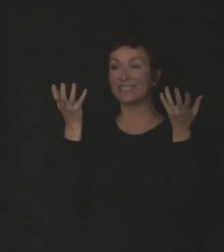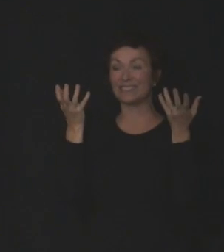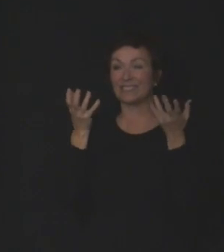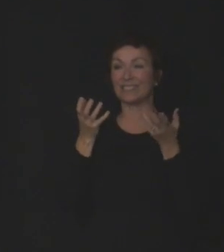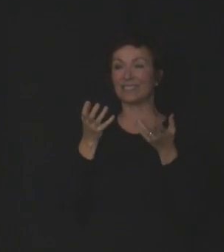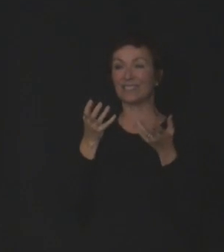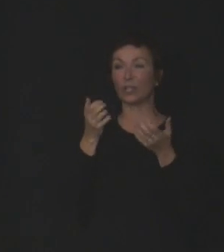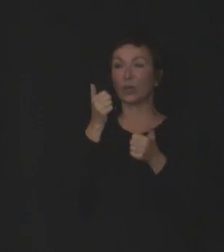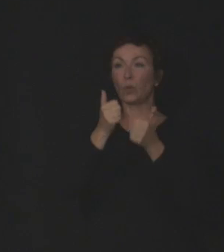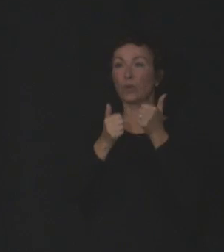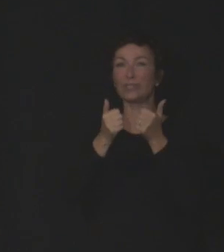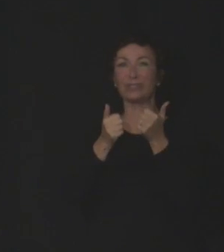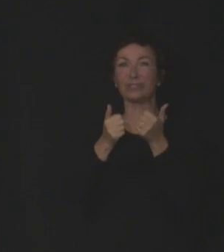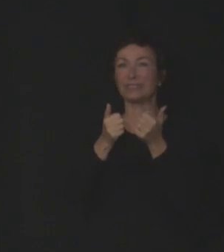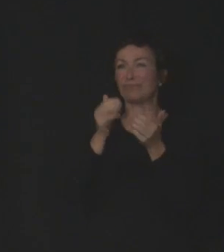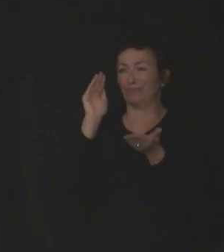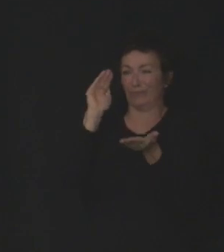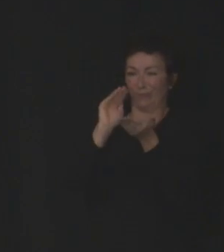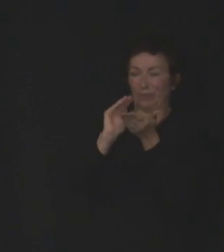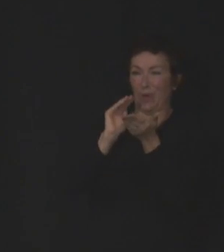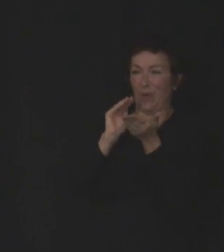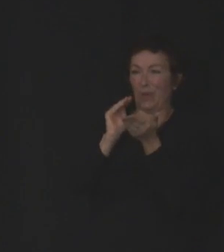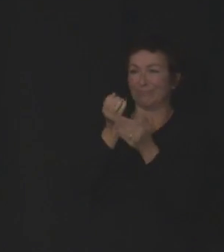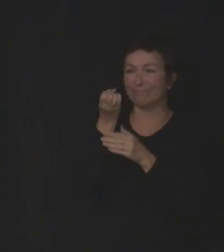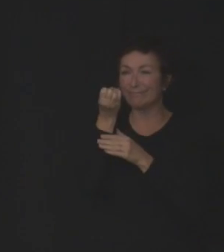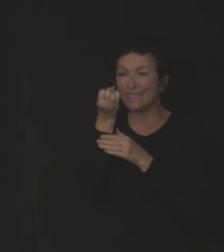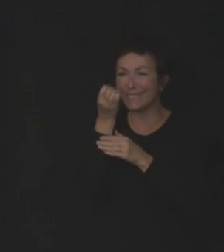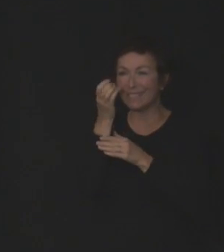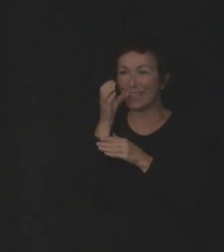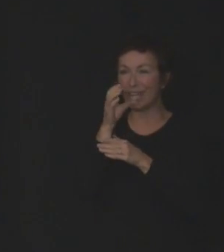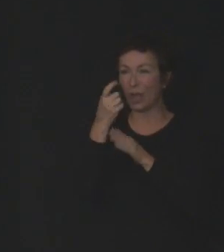which cost a tiny fraction of cochlear implants,